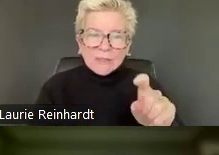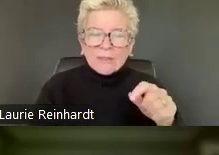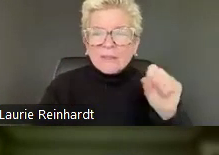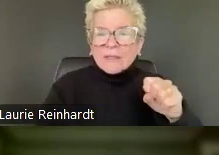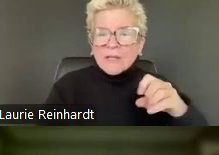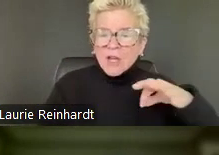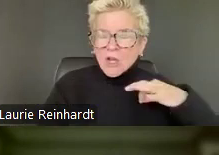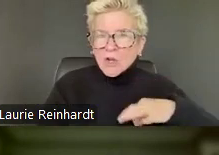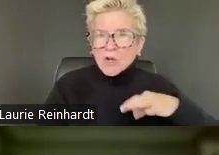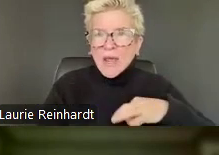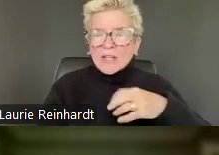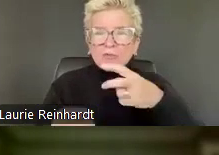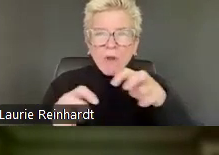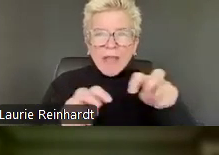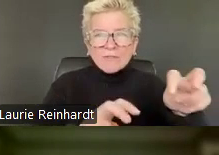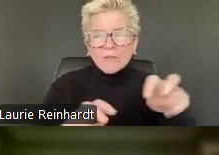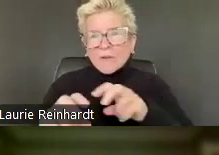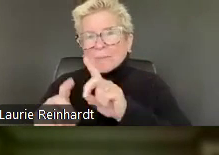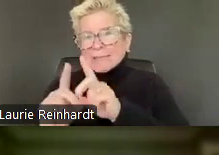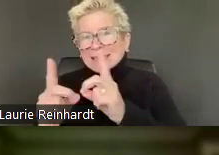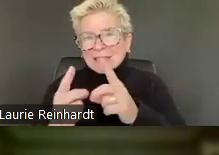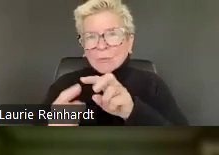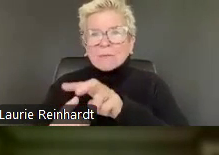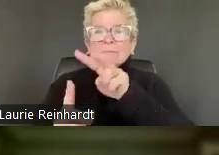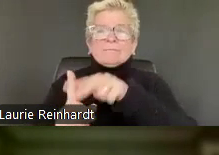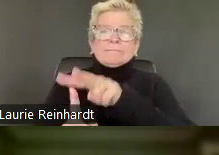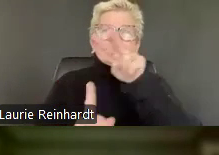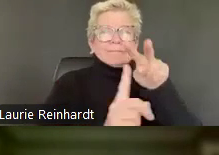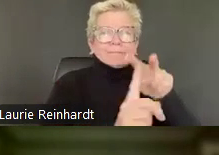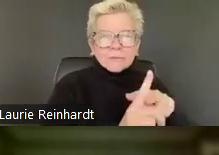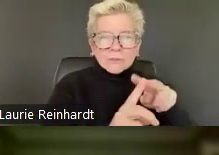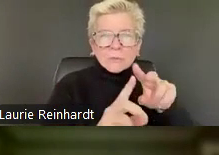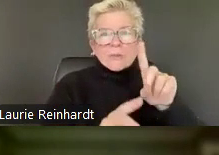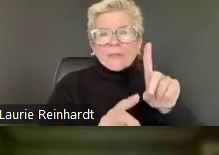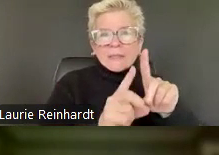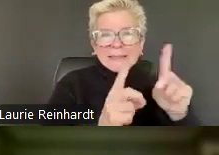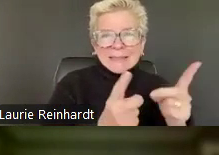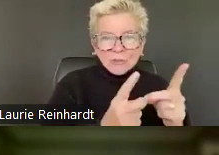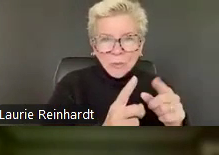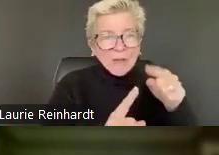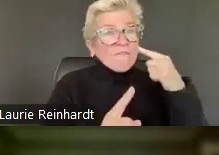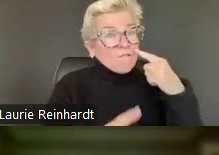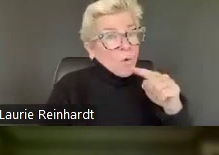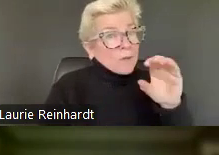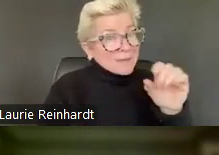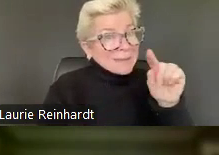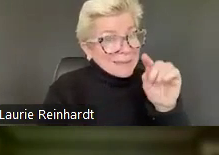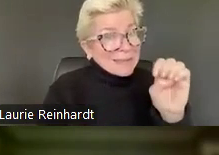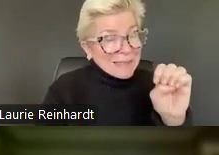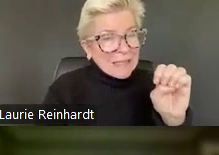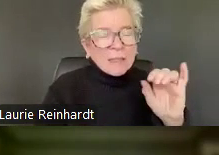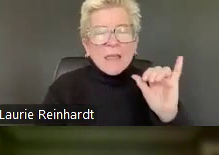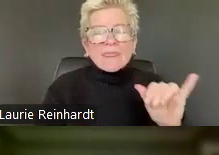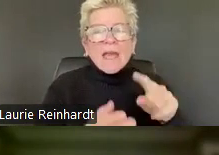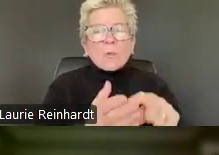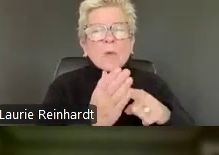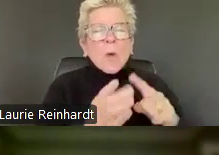District to District with CTE, it's really a conversation between both districts on